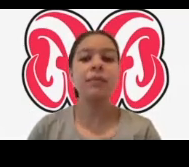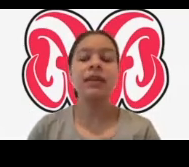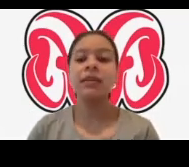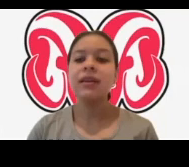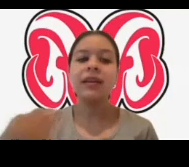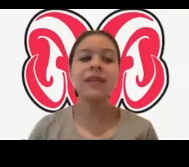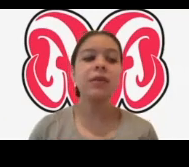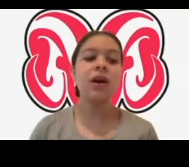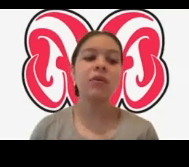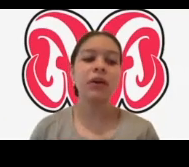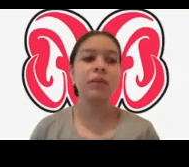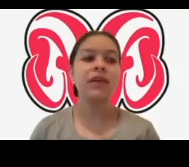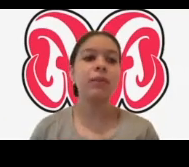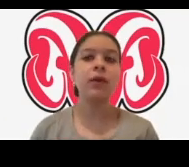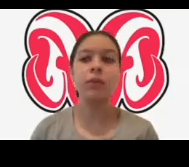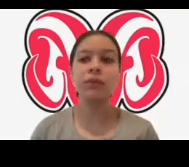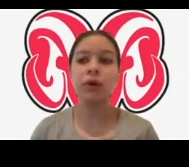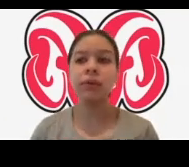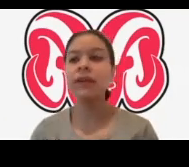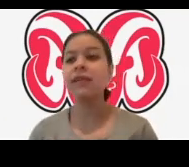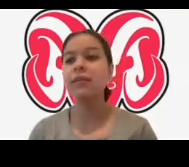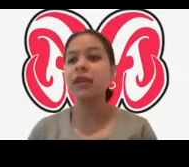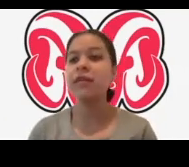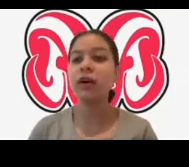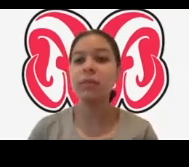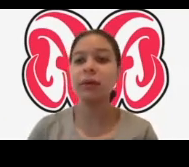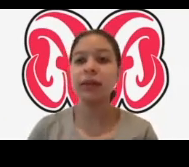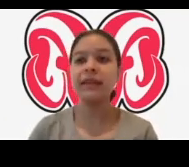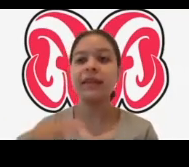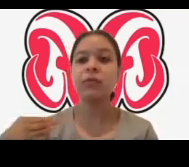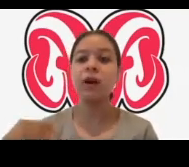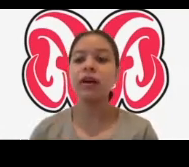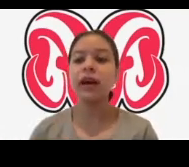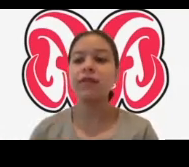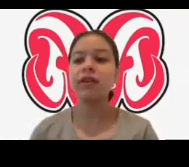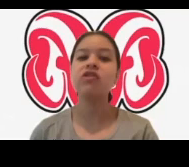I mean it's going to be hard work because we are reforming systems that have already been in place and we are going to have to teach